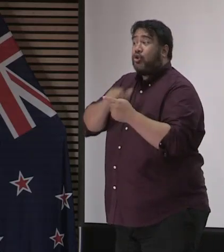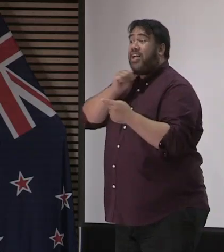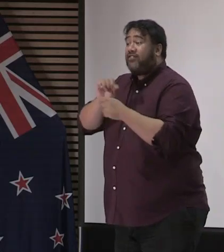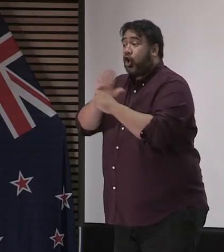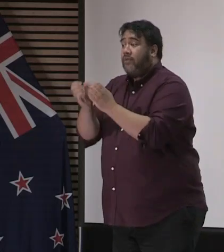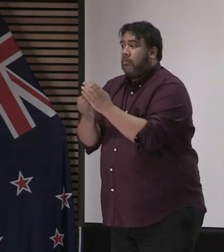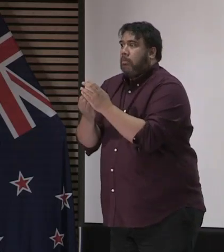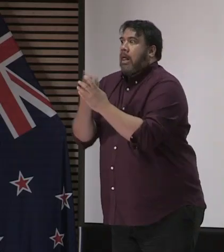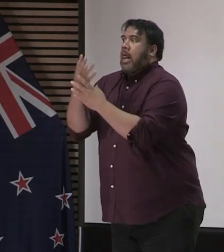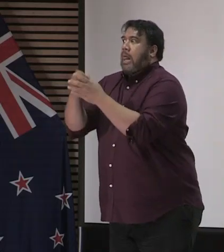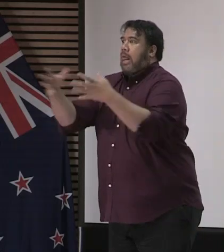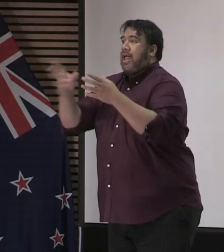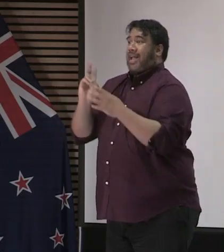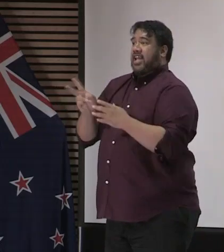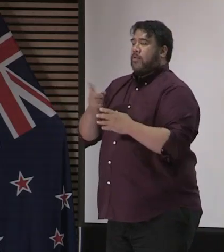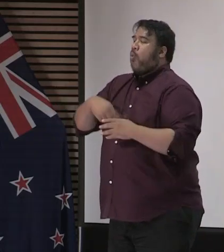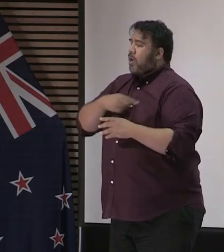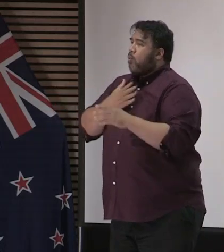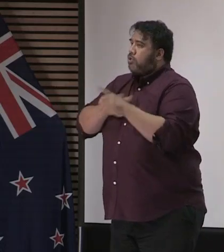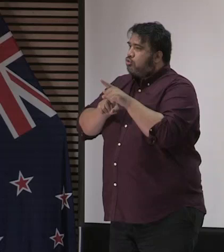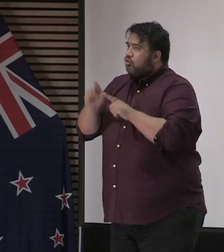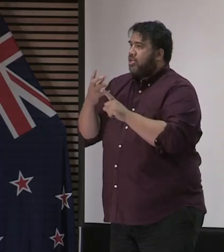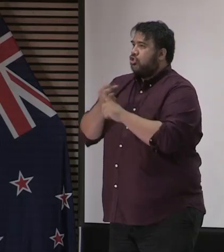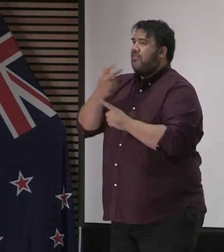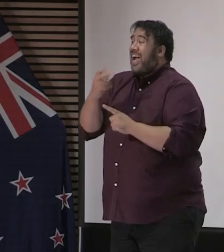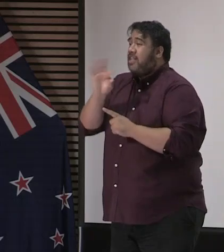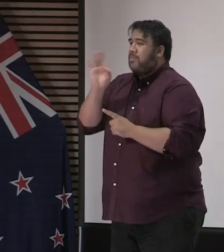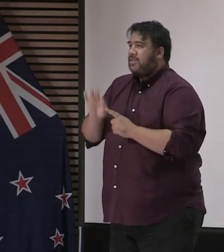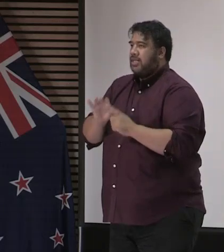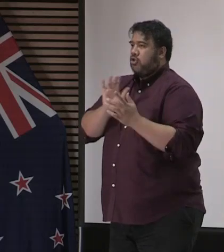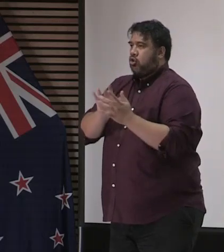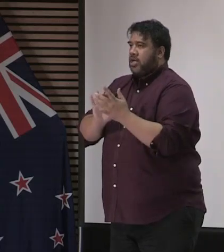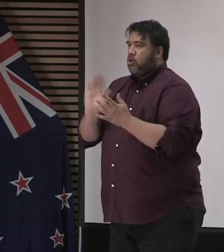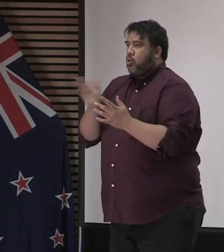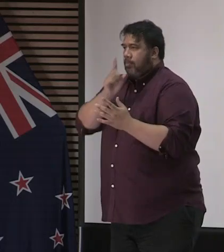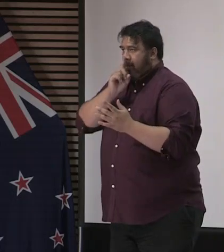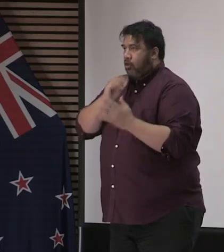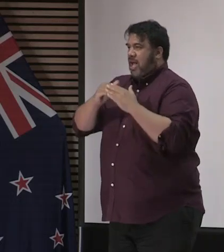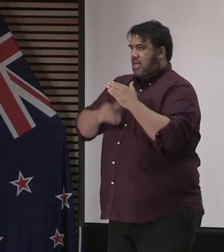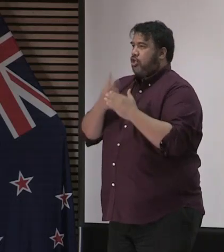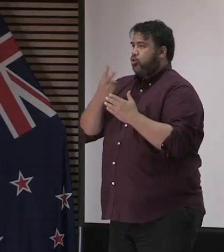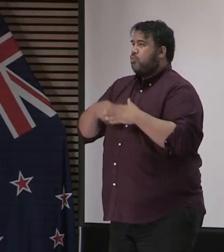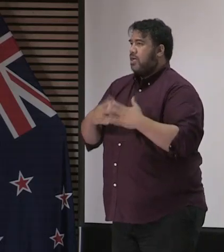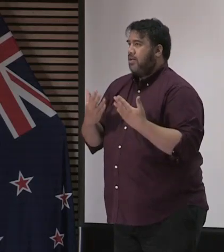is to continue that and, even if there is an increase in